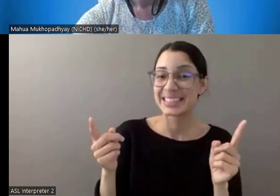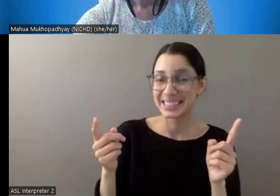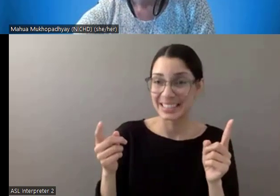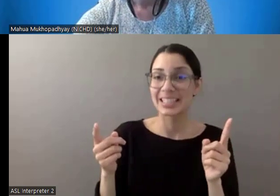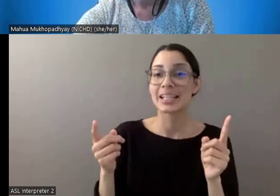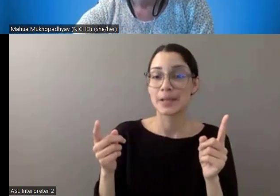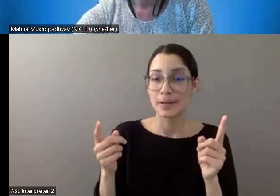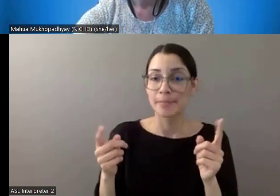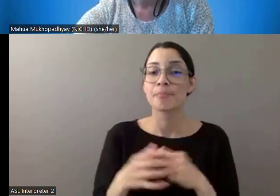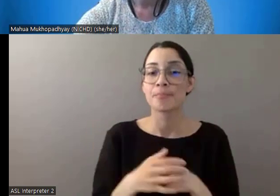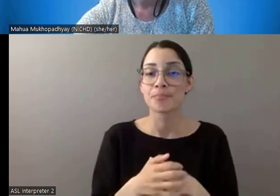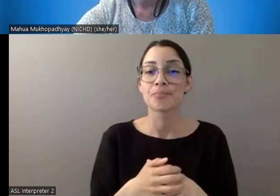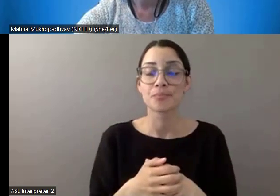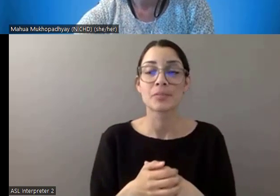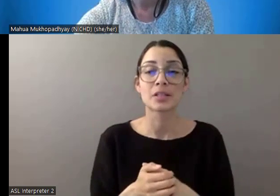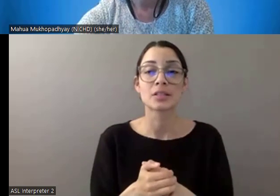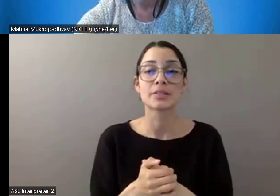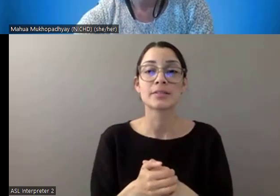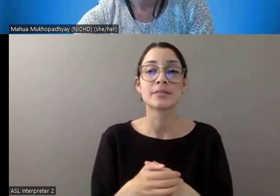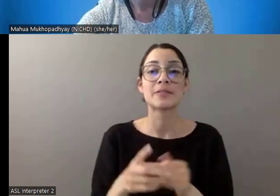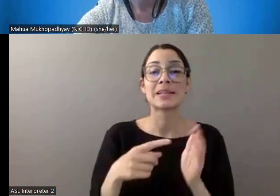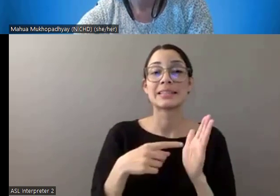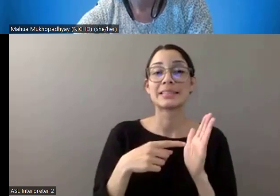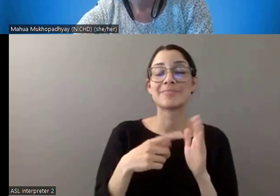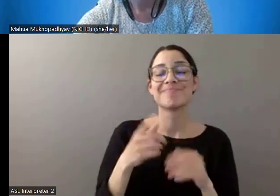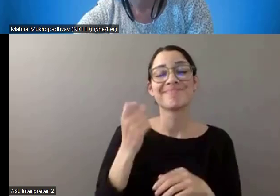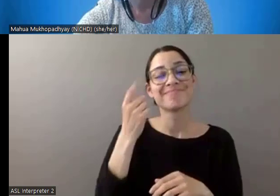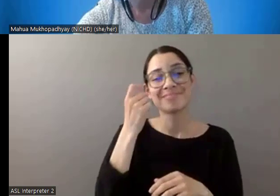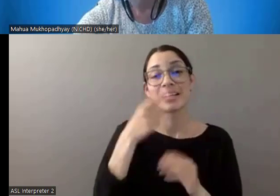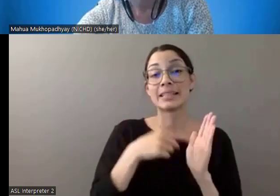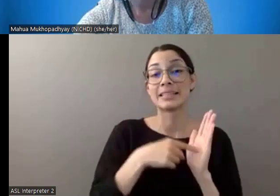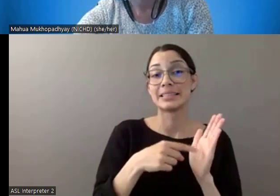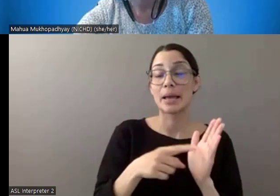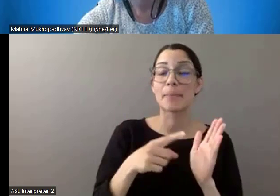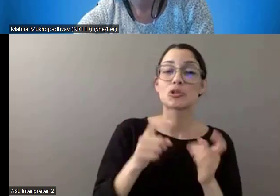So the samples may not reflect the latest application format or rules.